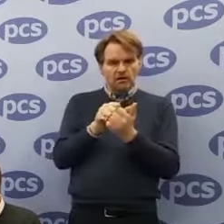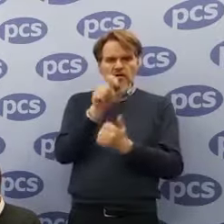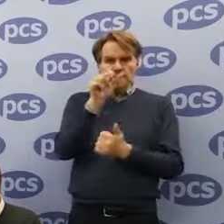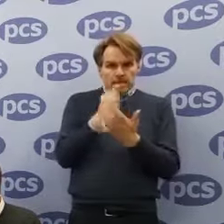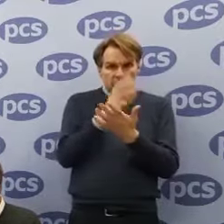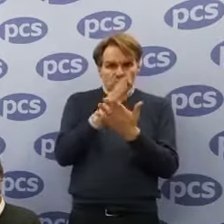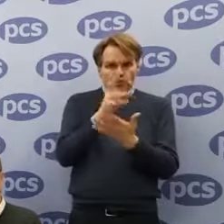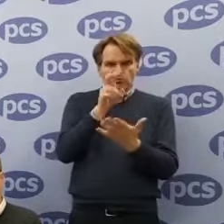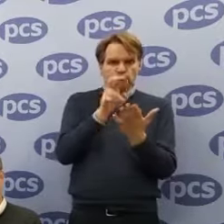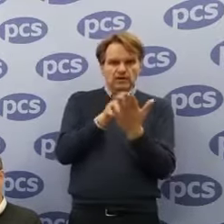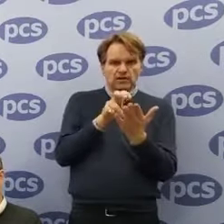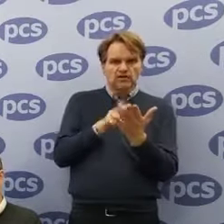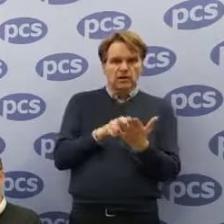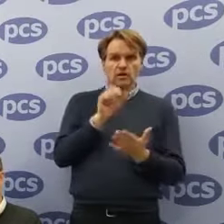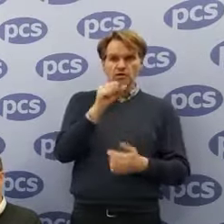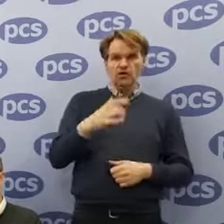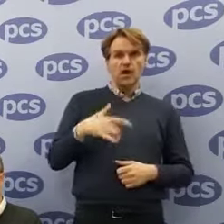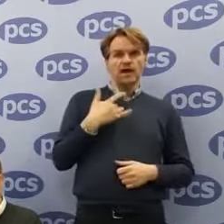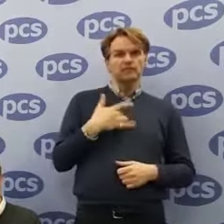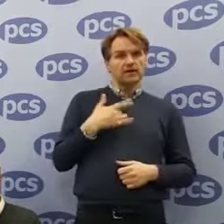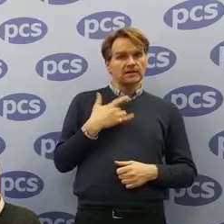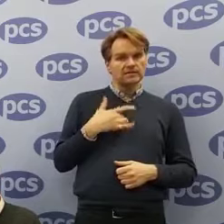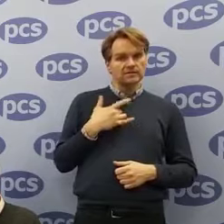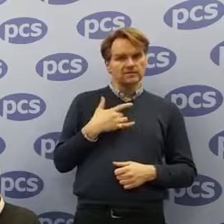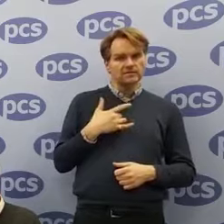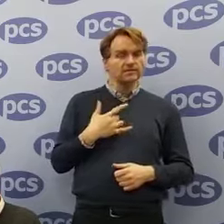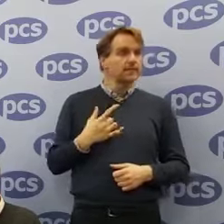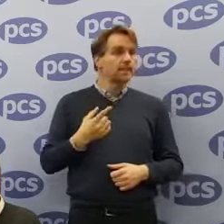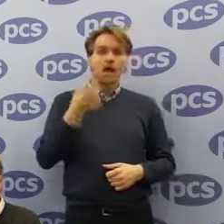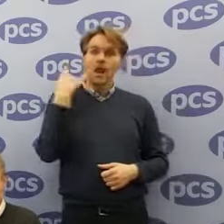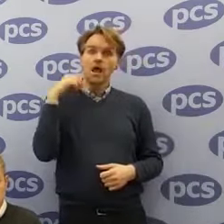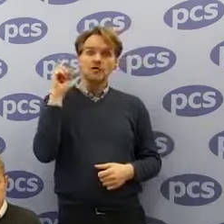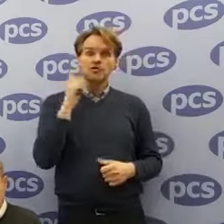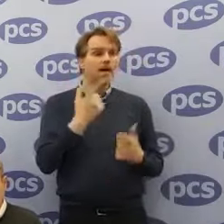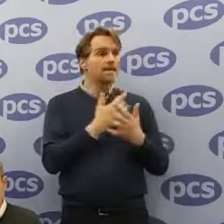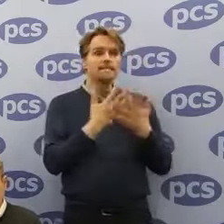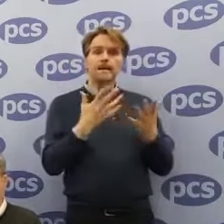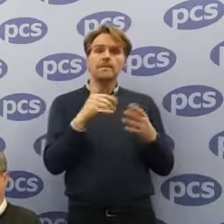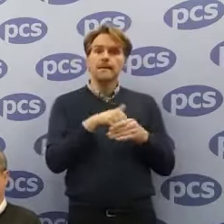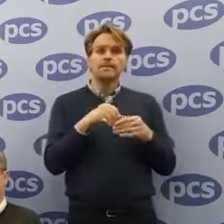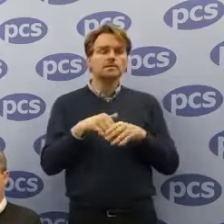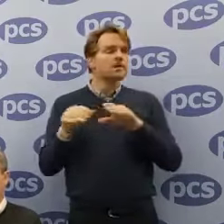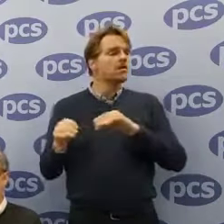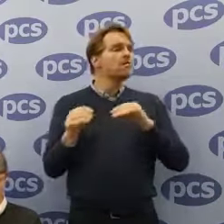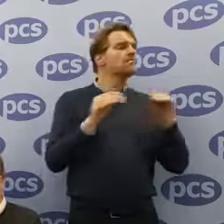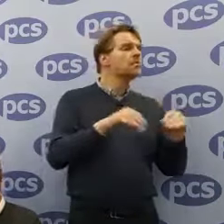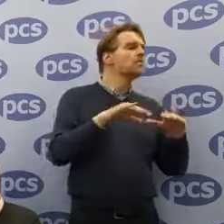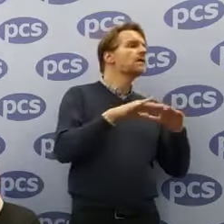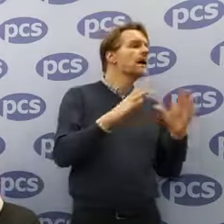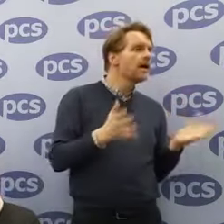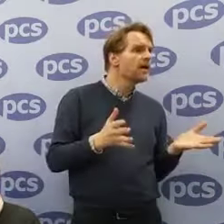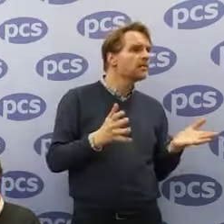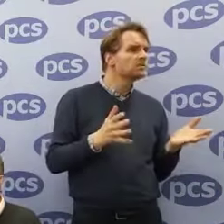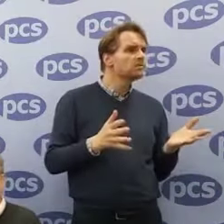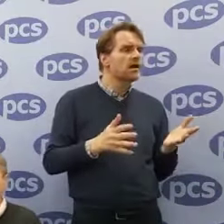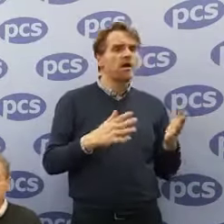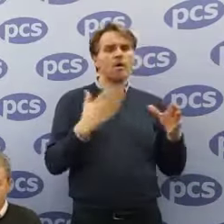details. Last year we found that lots of members never got ballot papers, because they'd moved house, or they had it go to a workplace address and the workplace had